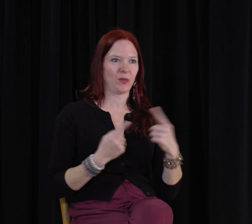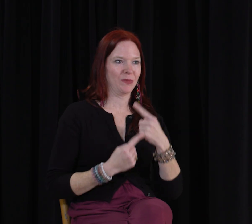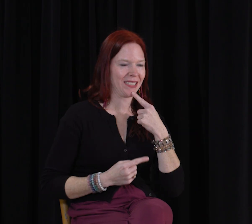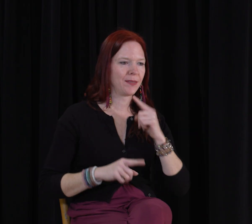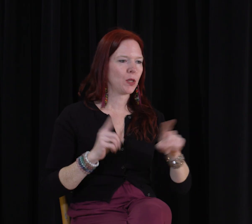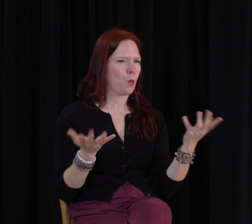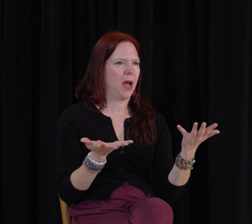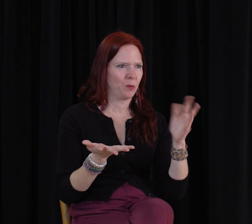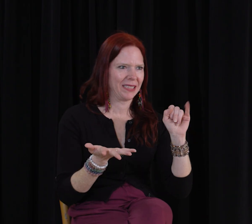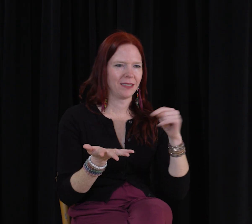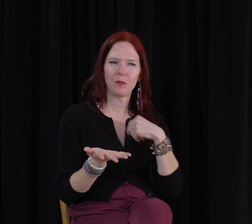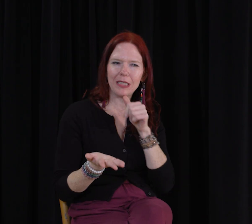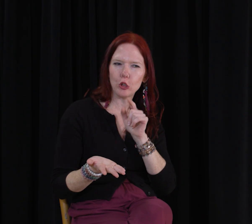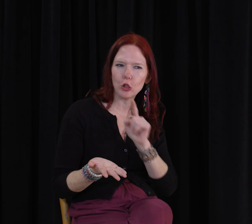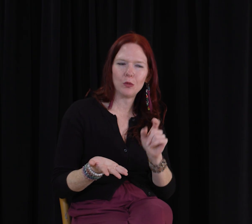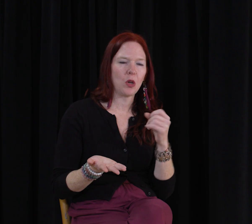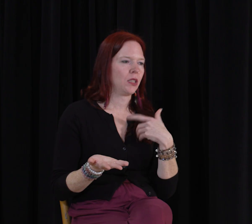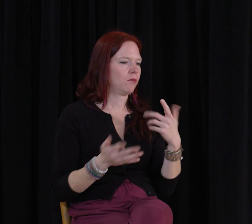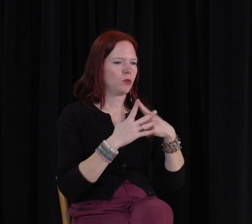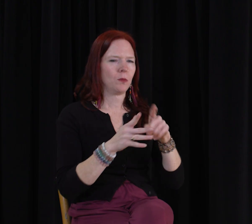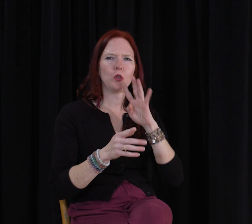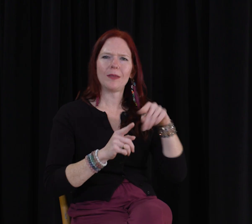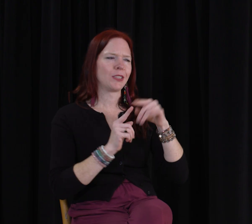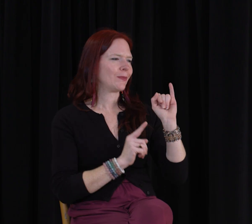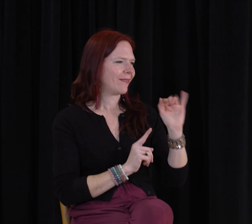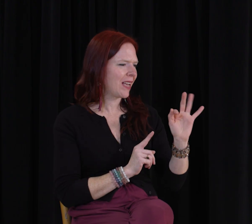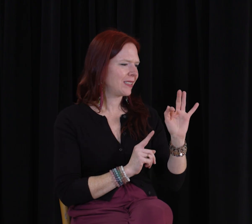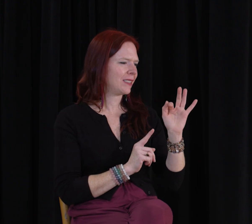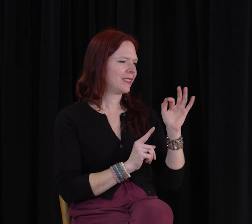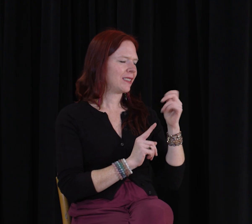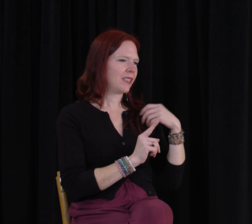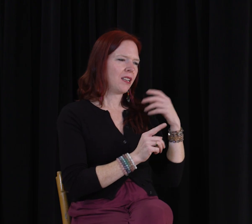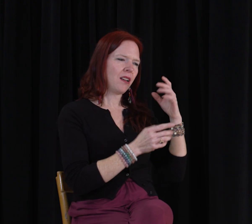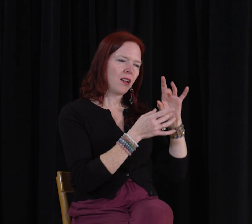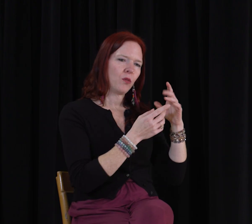to say, but what? I wasn’t sure. So I started by talking about intermittent fasting.